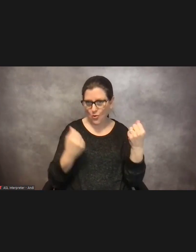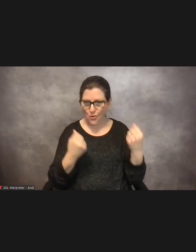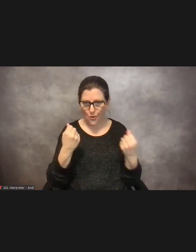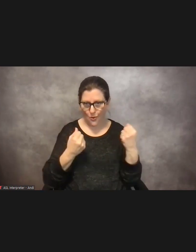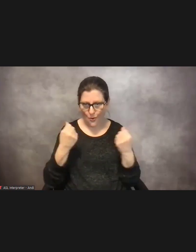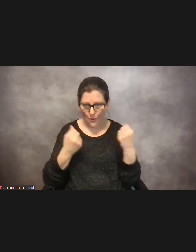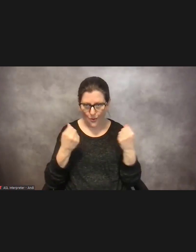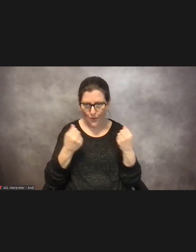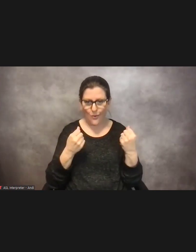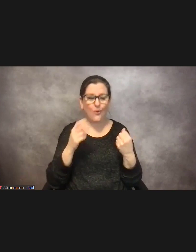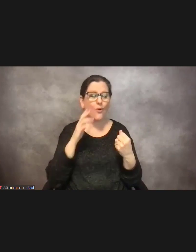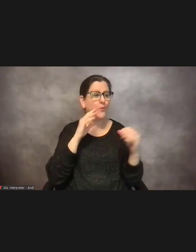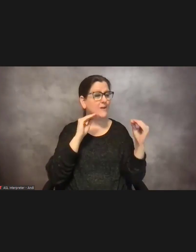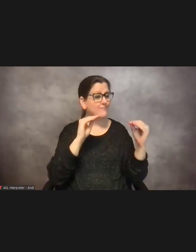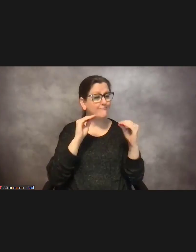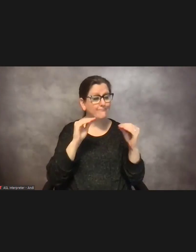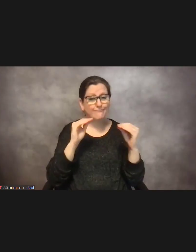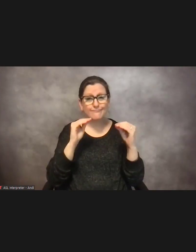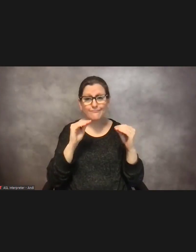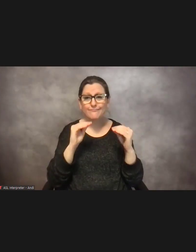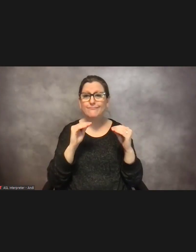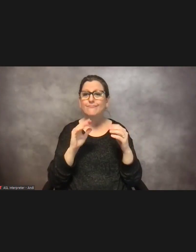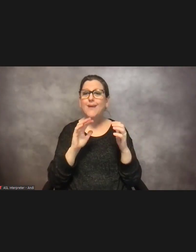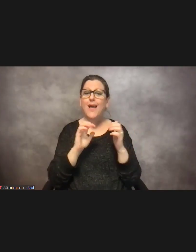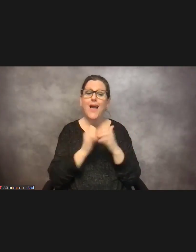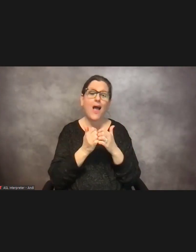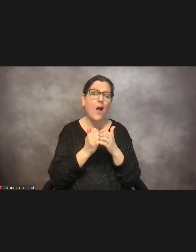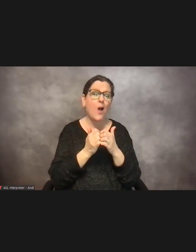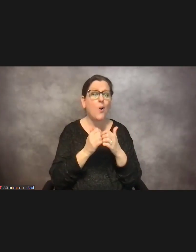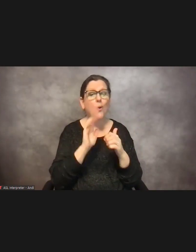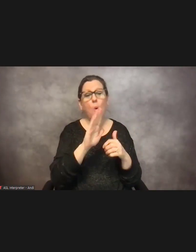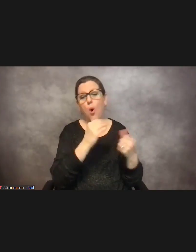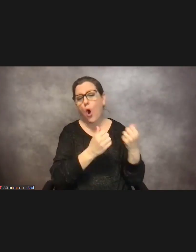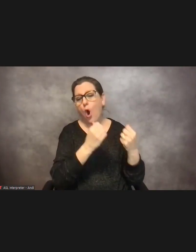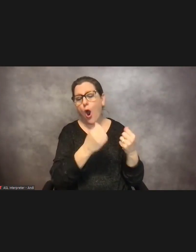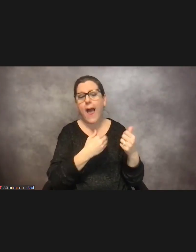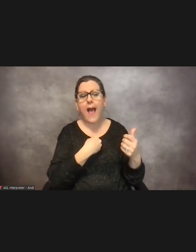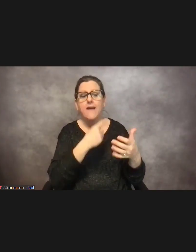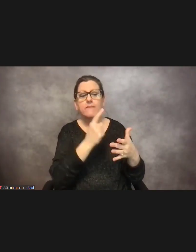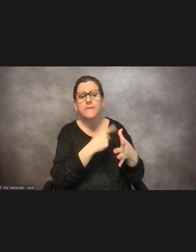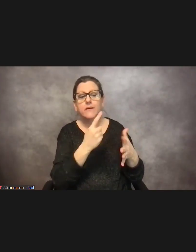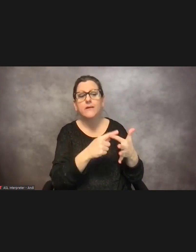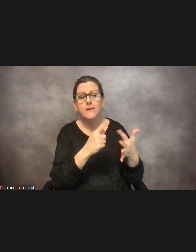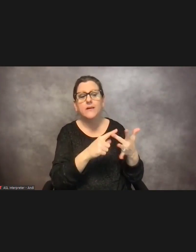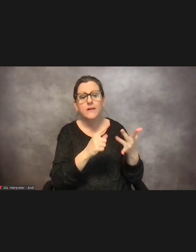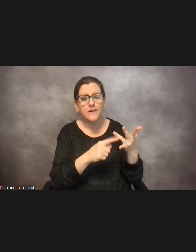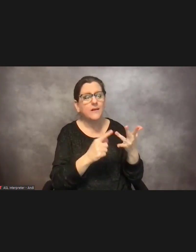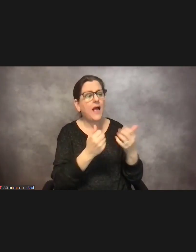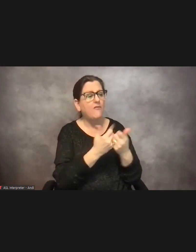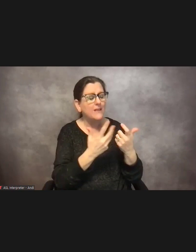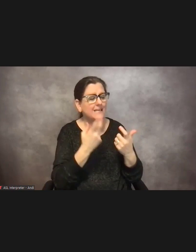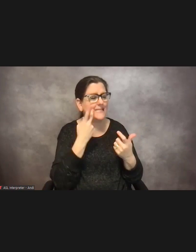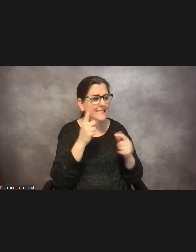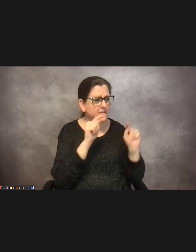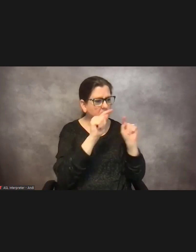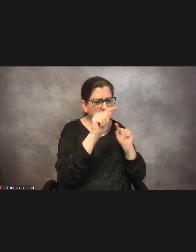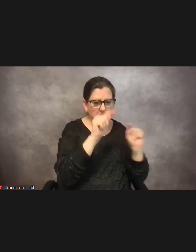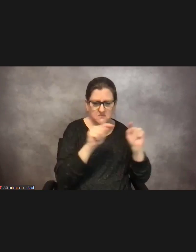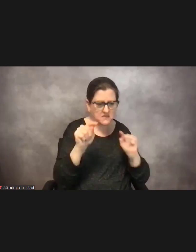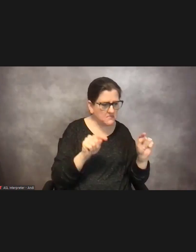car salesman at a dealership may train you per se to, about the various functions of the car and everything you see on your